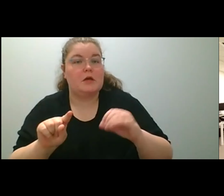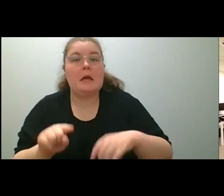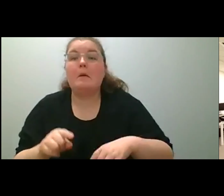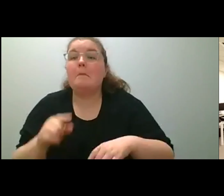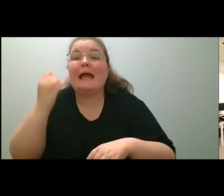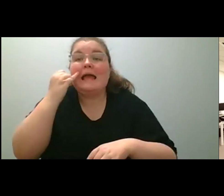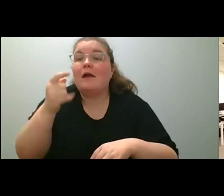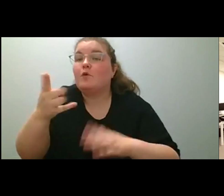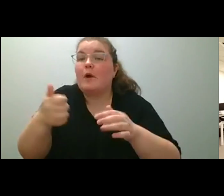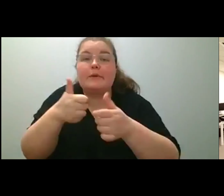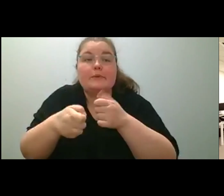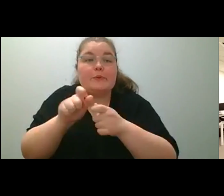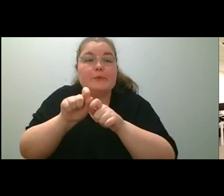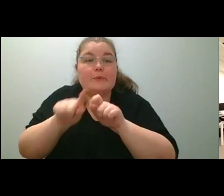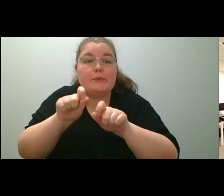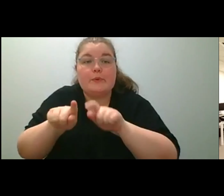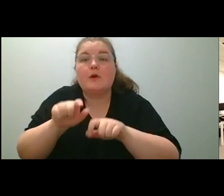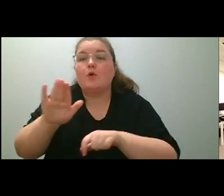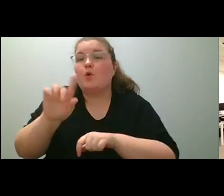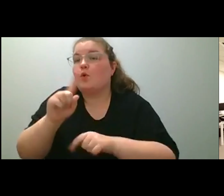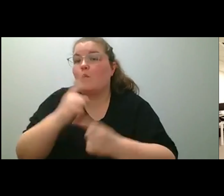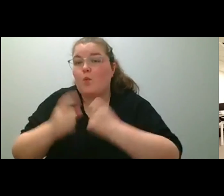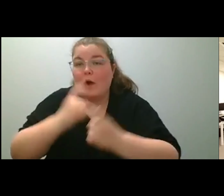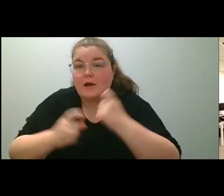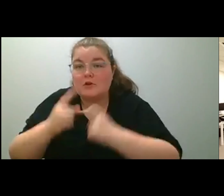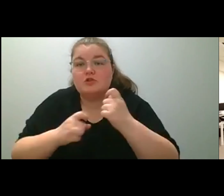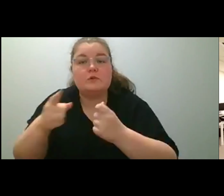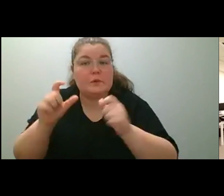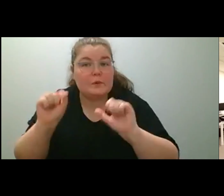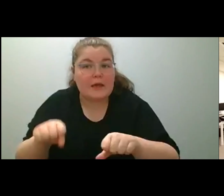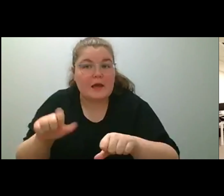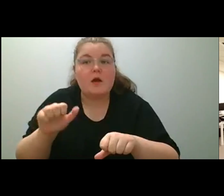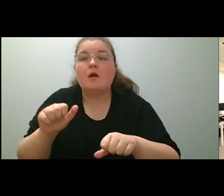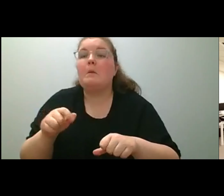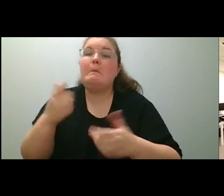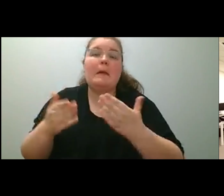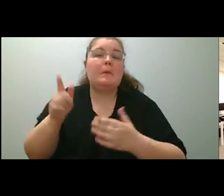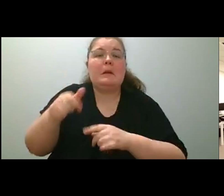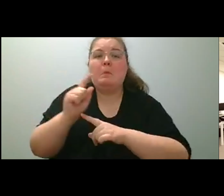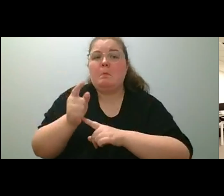to kind of collect any thoughts and place those there. One thing is, you know,